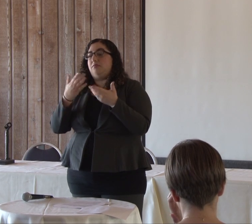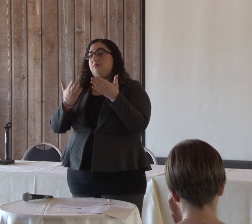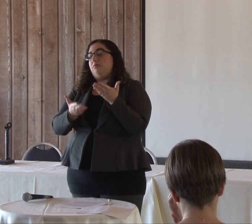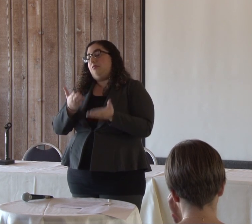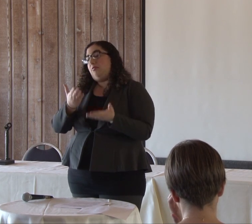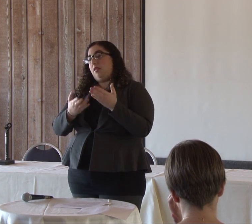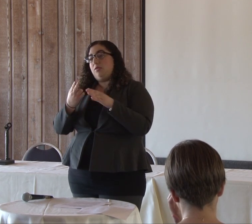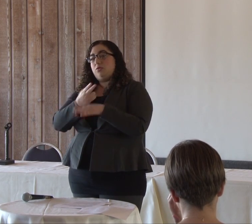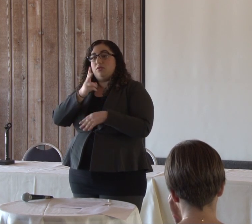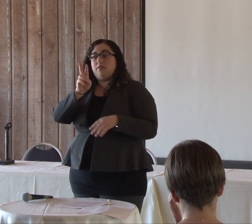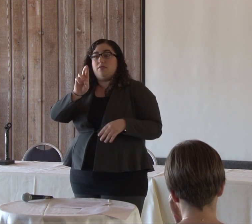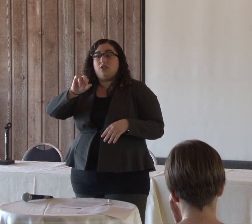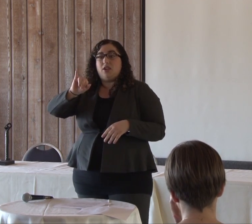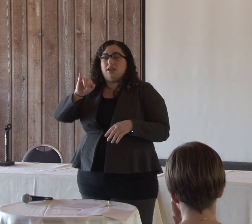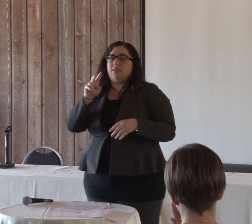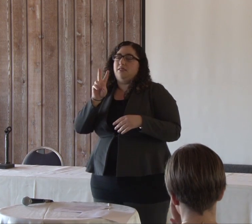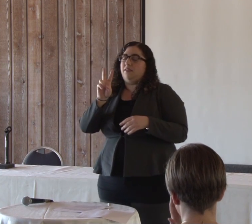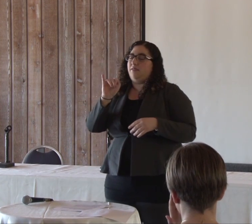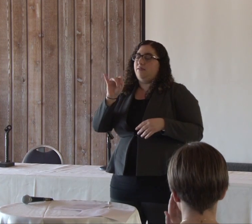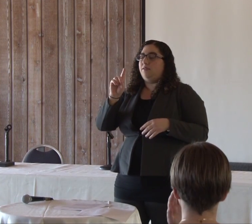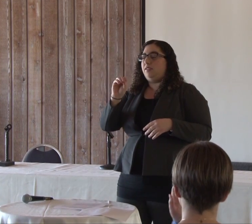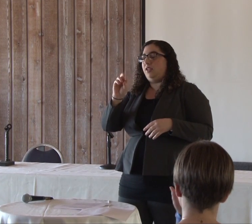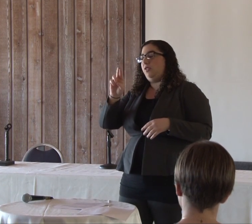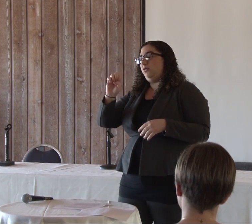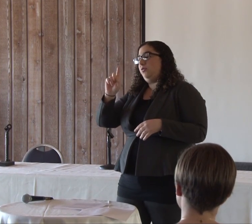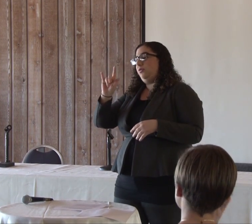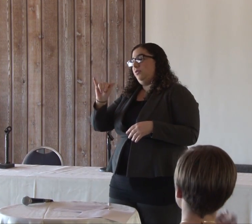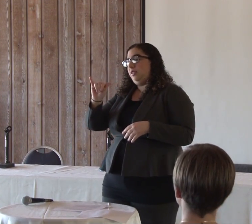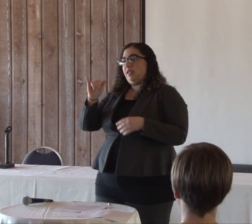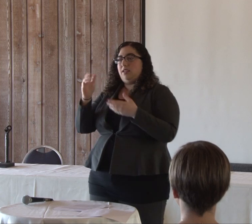For example they might prefer a to write back and forth to communicate.